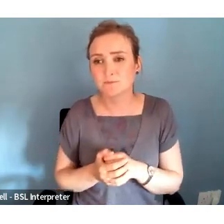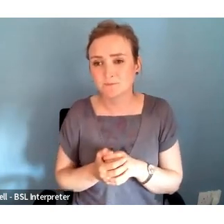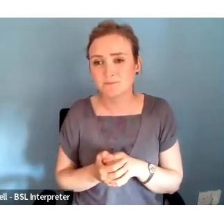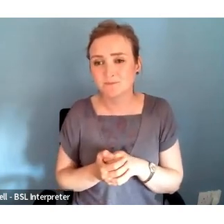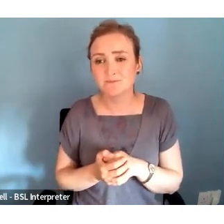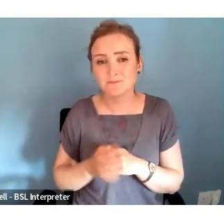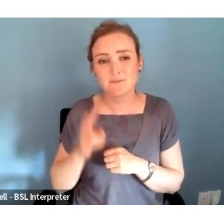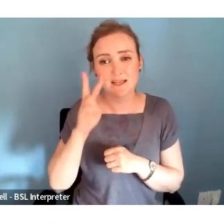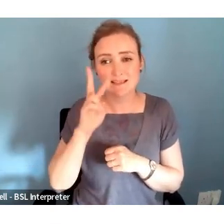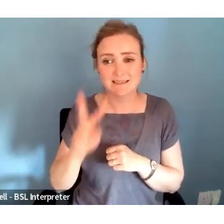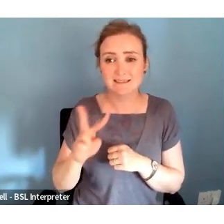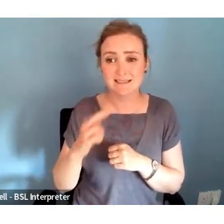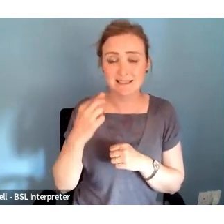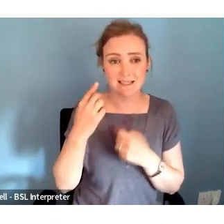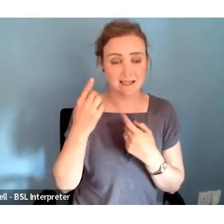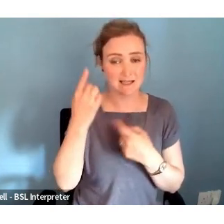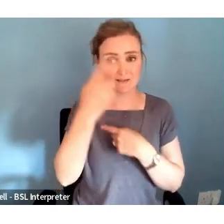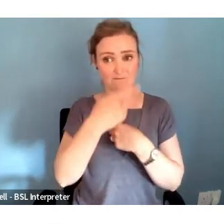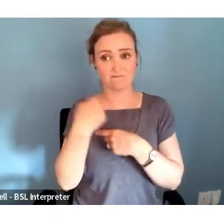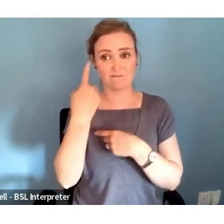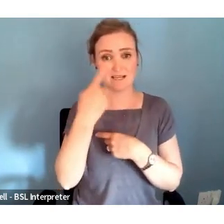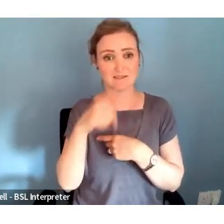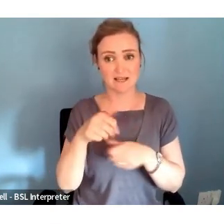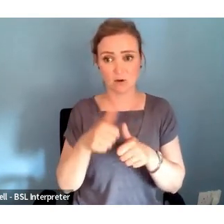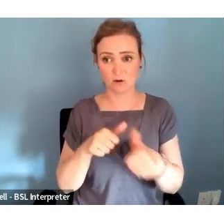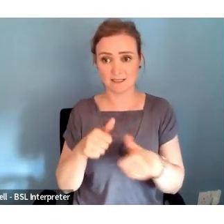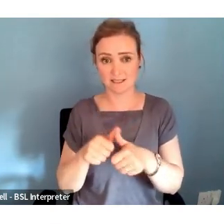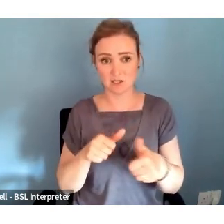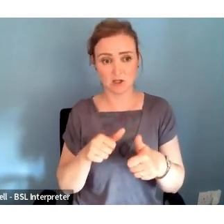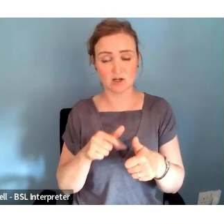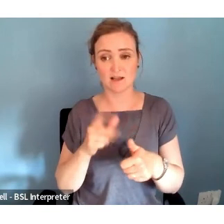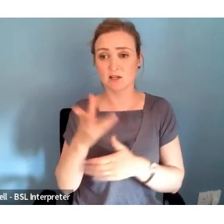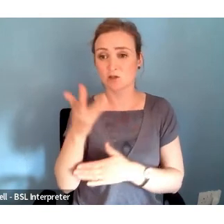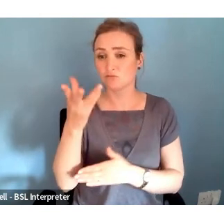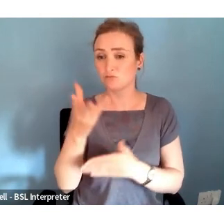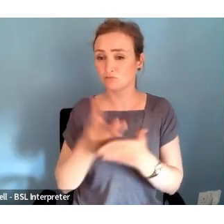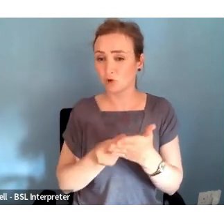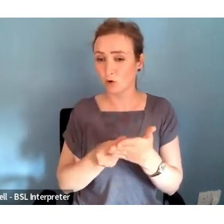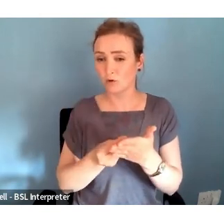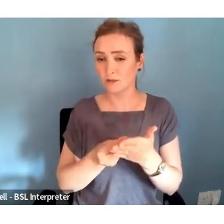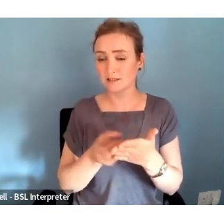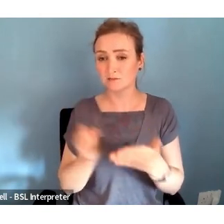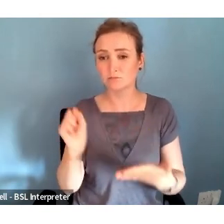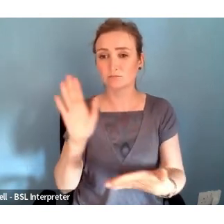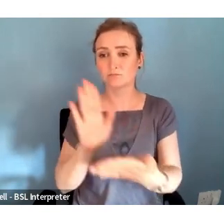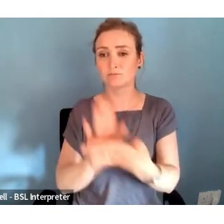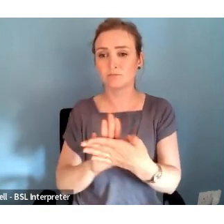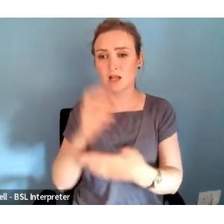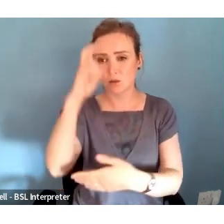of the organisation. And that is recorded and put on your profile page so people can see think the from there on